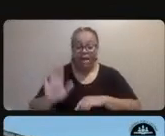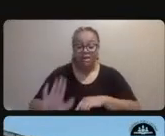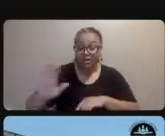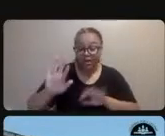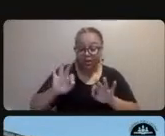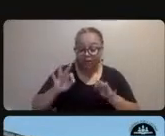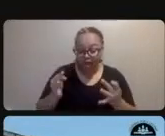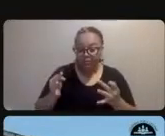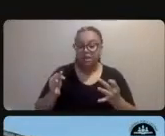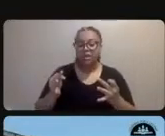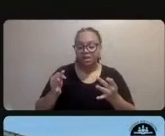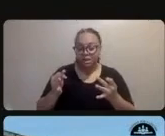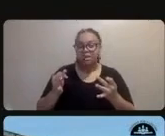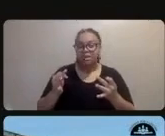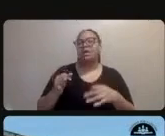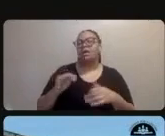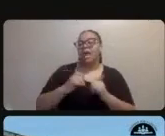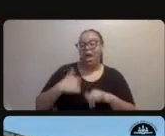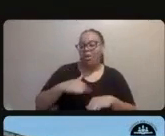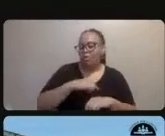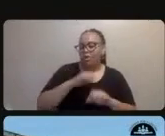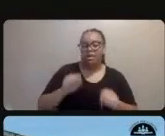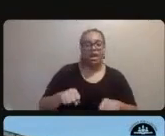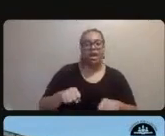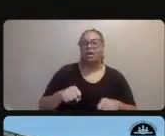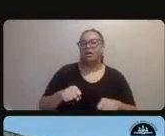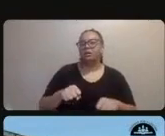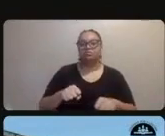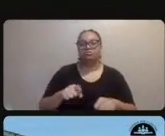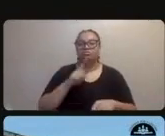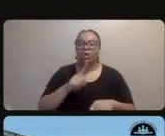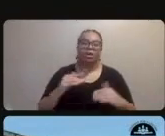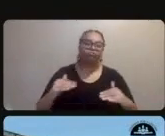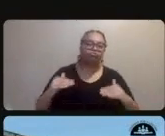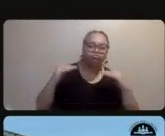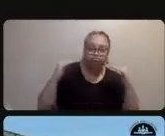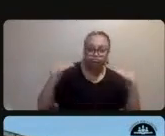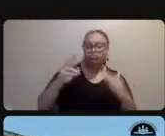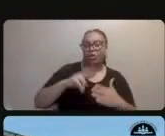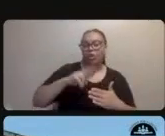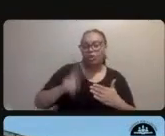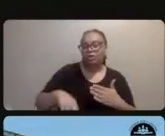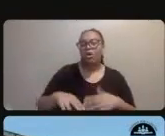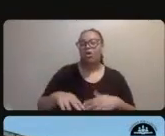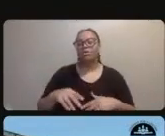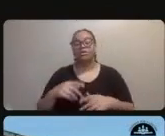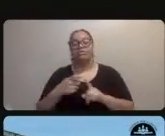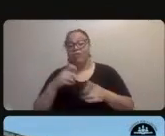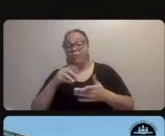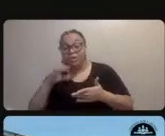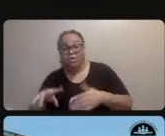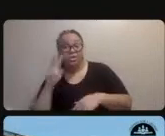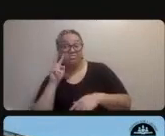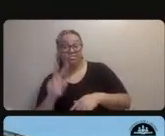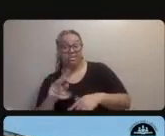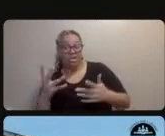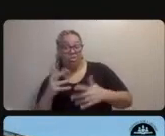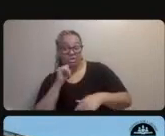LIFE THE NEXT STUDENTS IN OUR COMMUNITY AND I'LL START THERE. I'LL START ASKING THEIR FAMILIES AND THE COMMUNITY